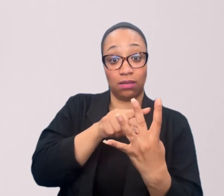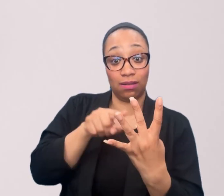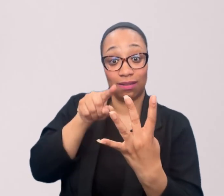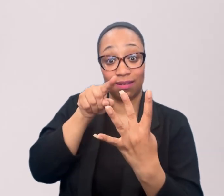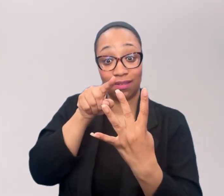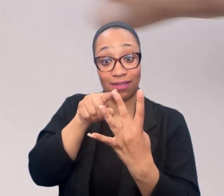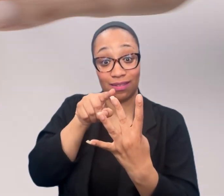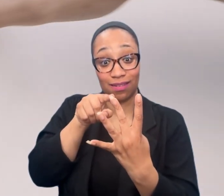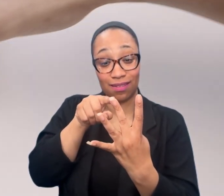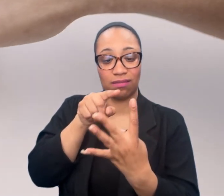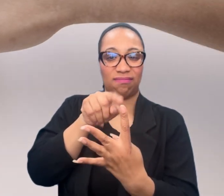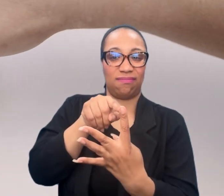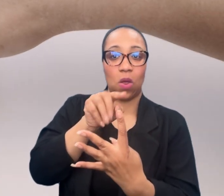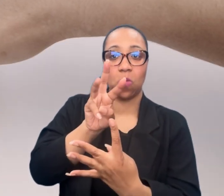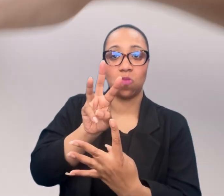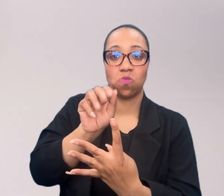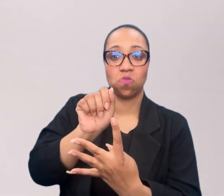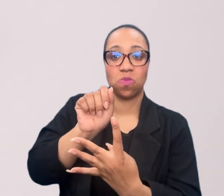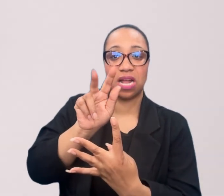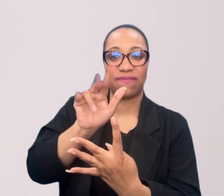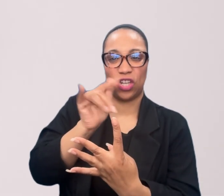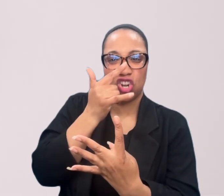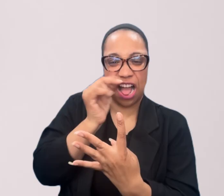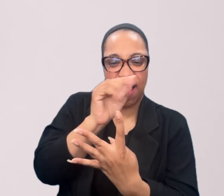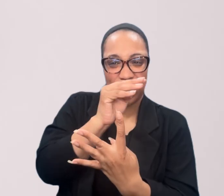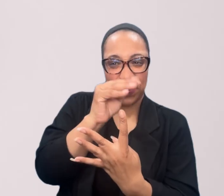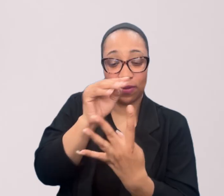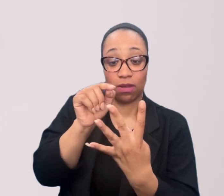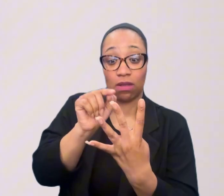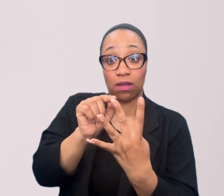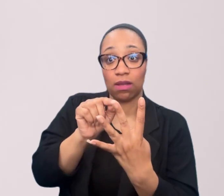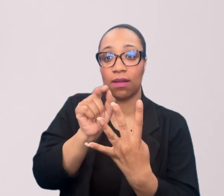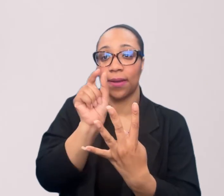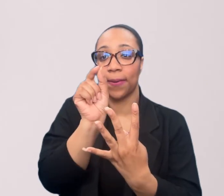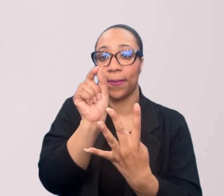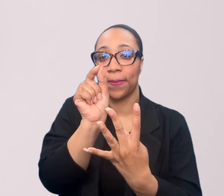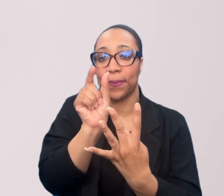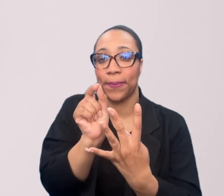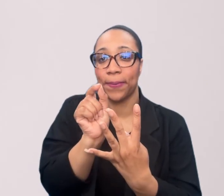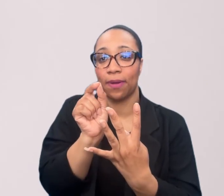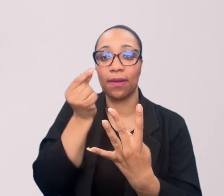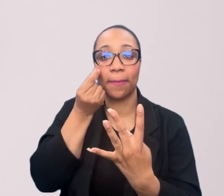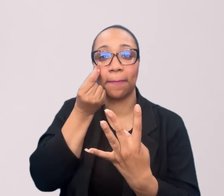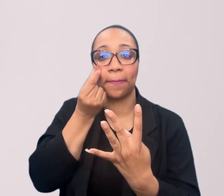we recommend deciding between those two modes is by thinking about the different patterns they have